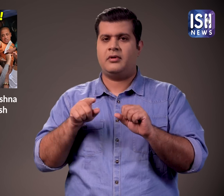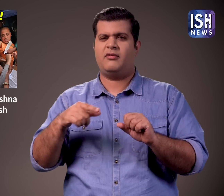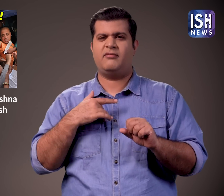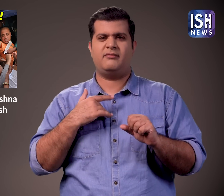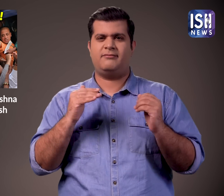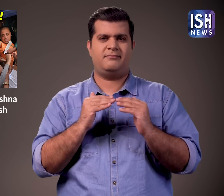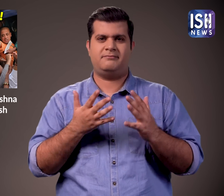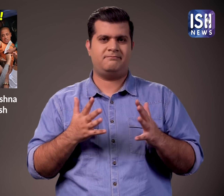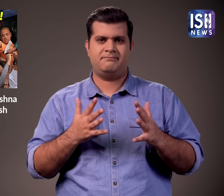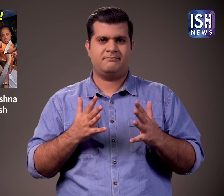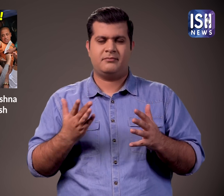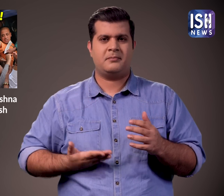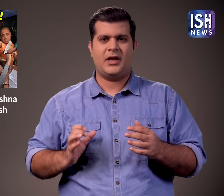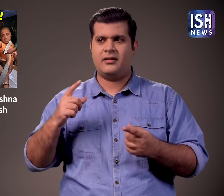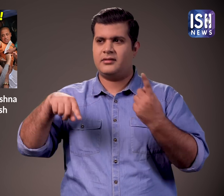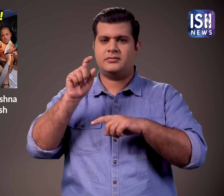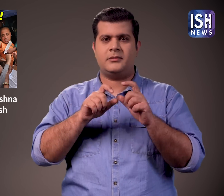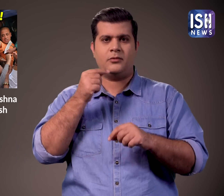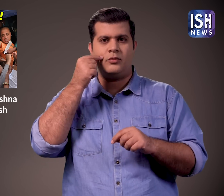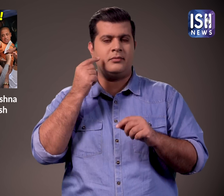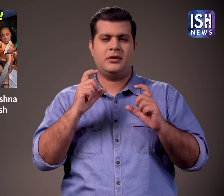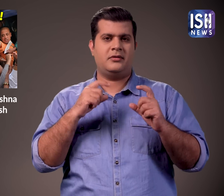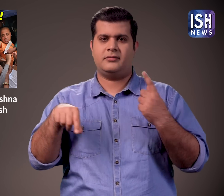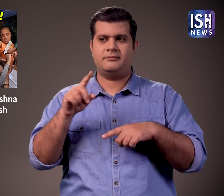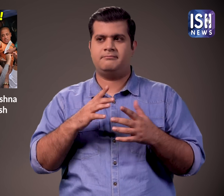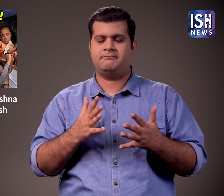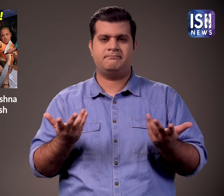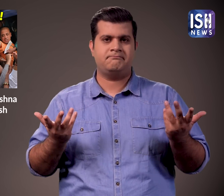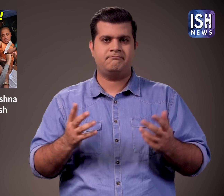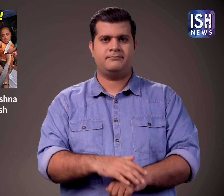It's not fair and is against humanity. Sad!